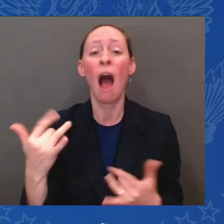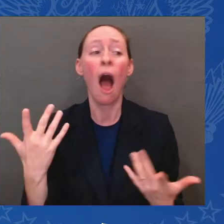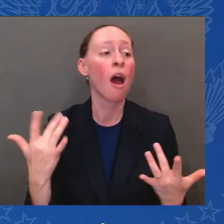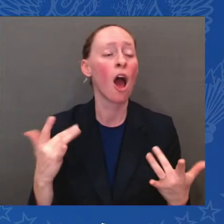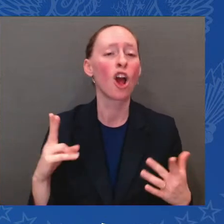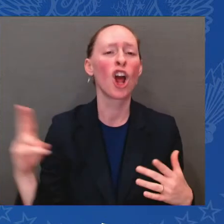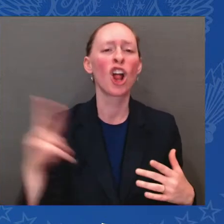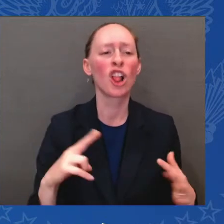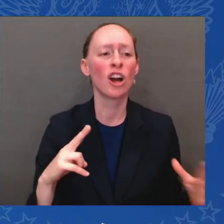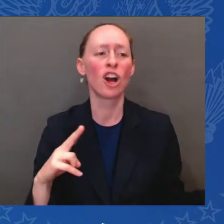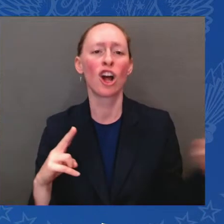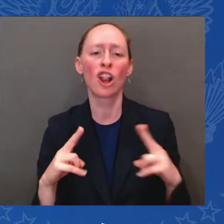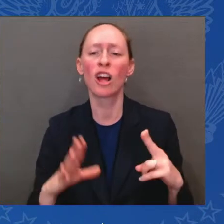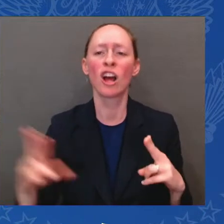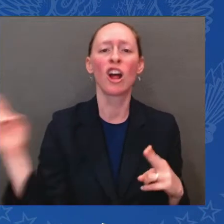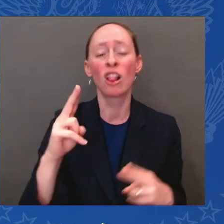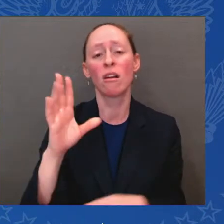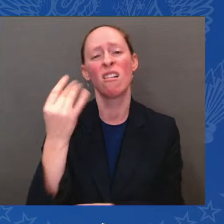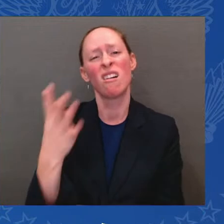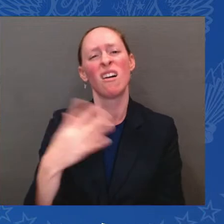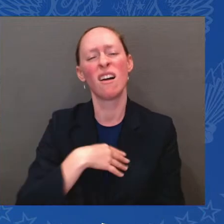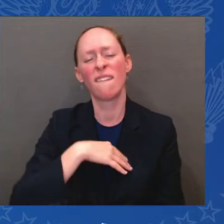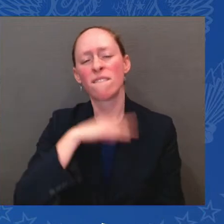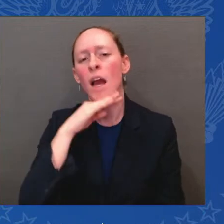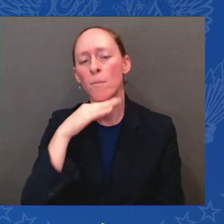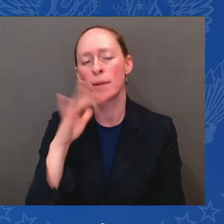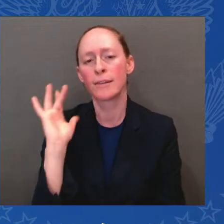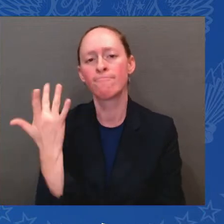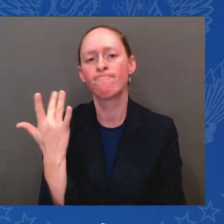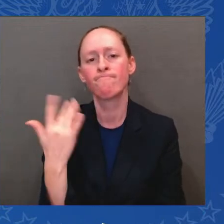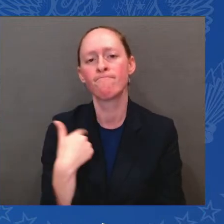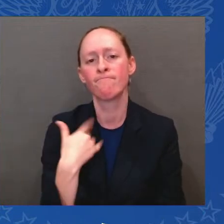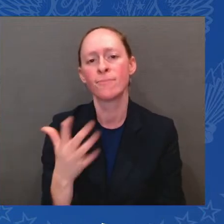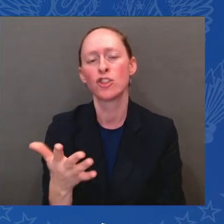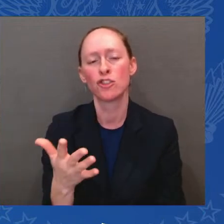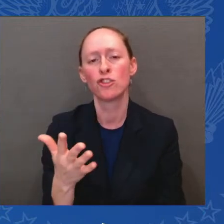I've never quite seen a Republican Congress or any Congress act like this.